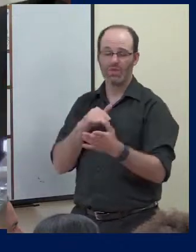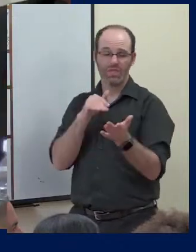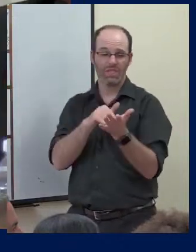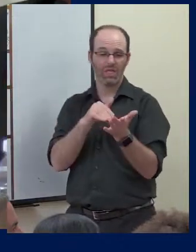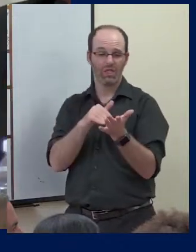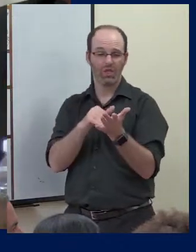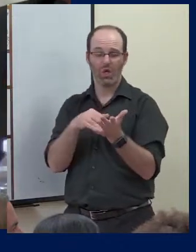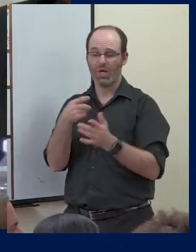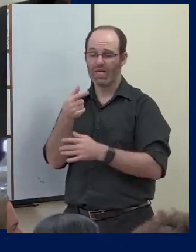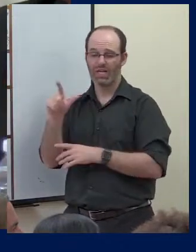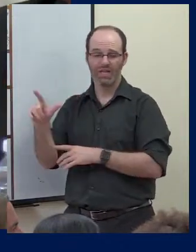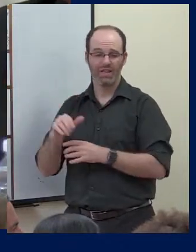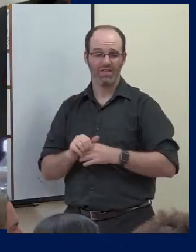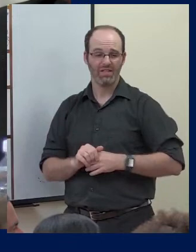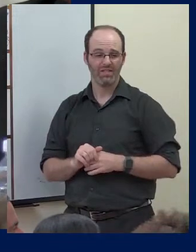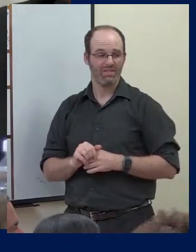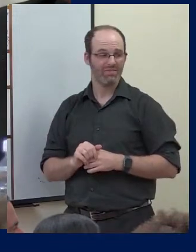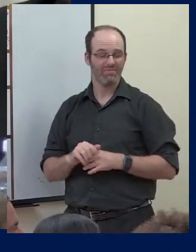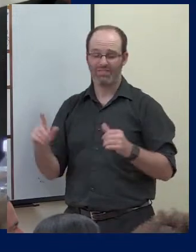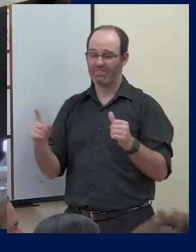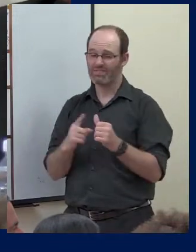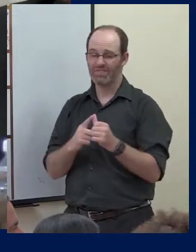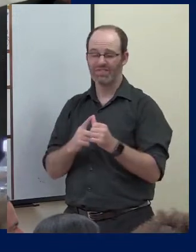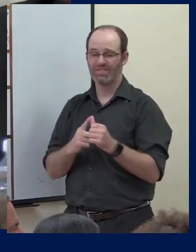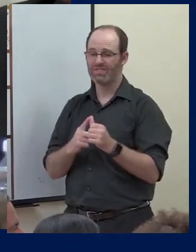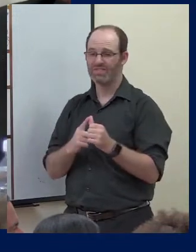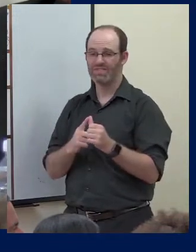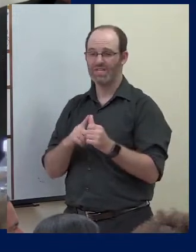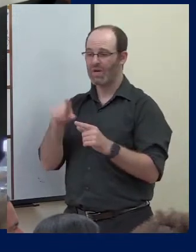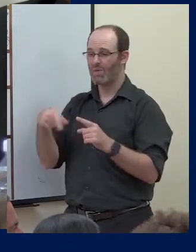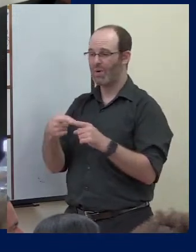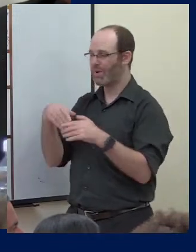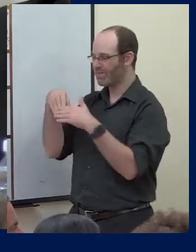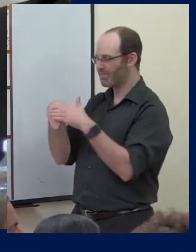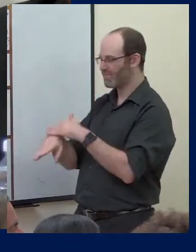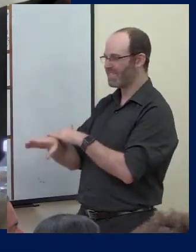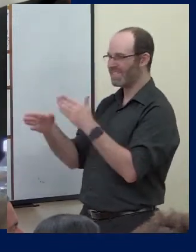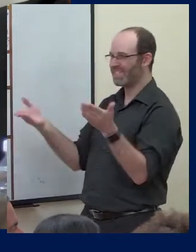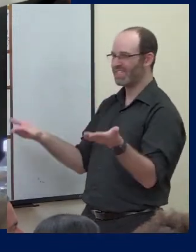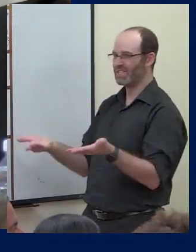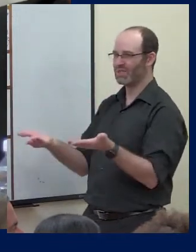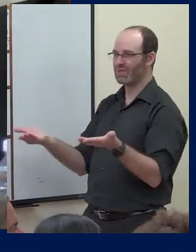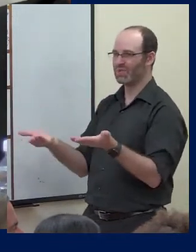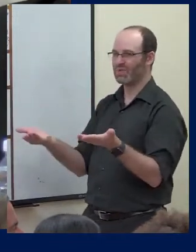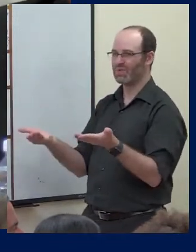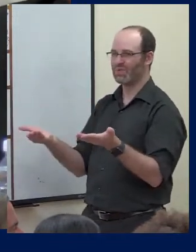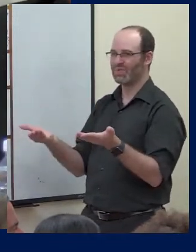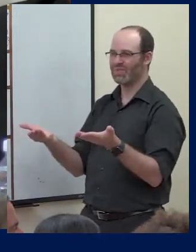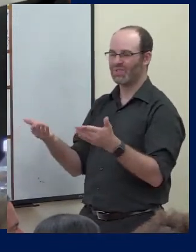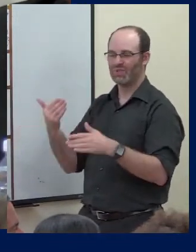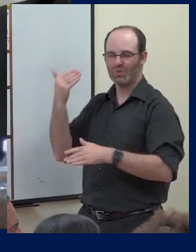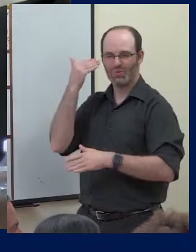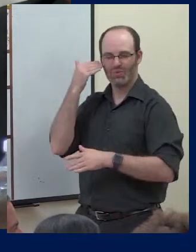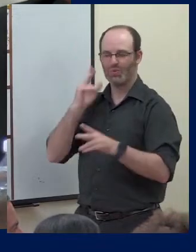I first just say we walk through those doors, you know you're going to be respected.